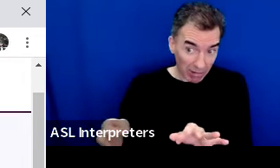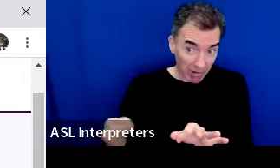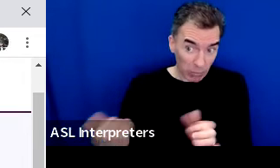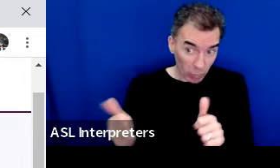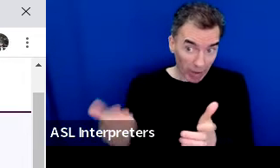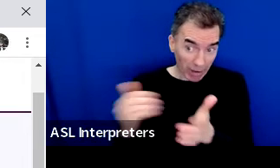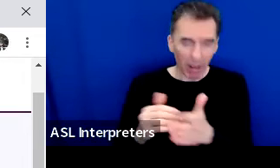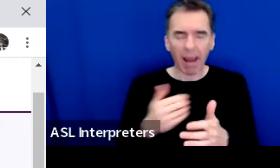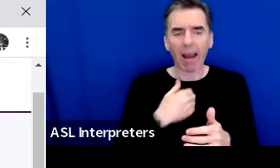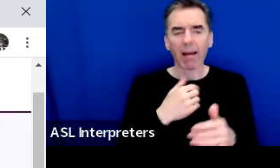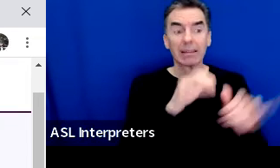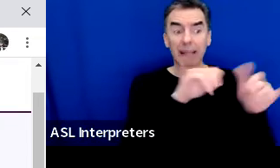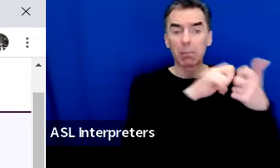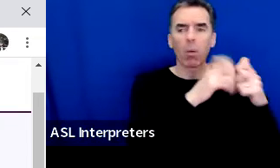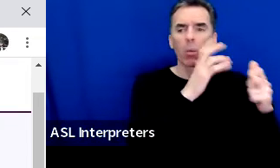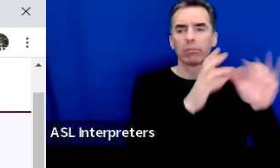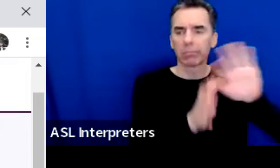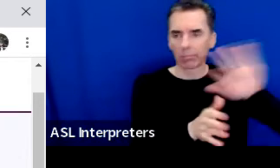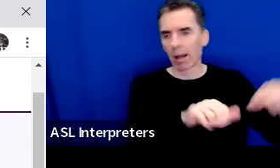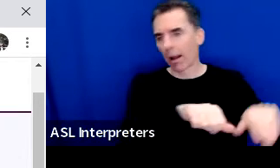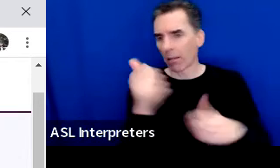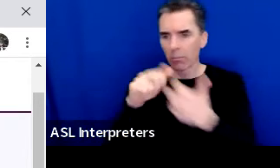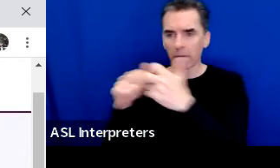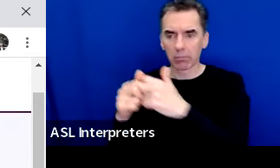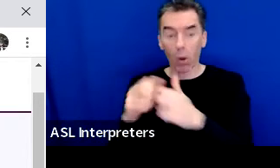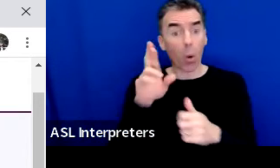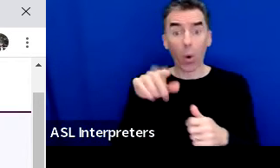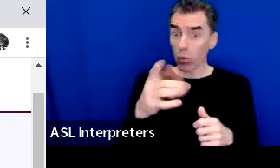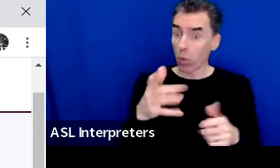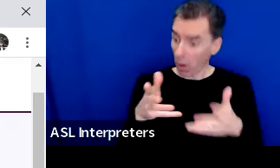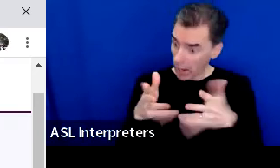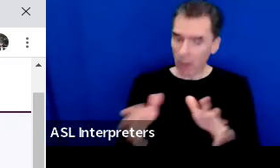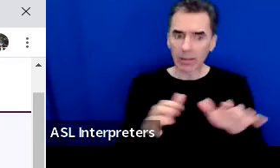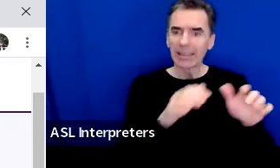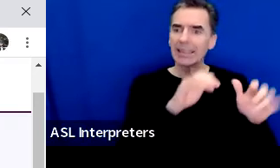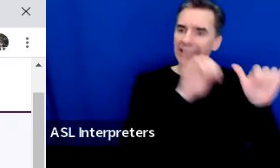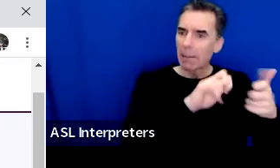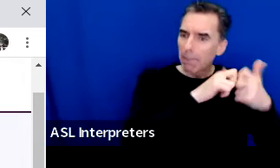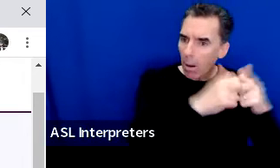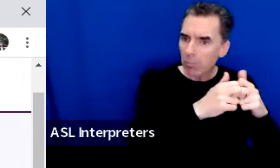But if you want, you can let them try the problem a second time. The same problem or a third time or fourth time.